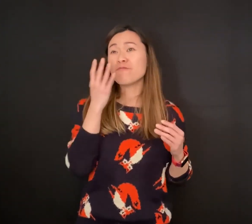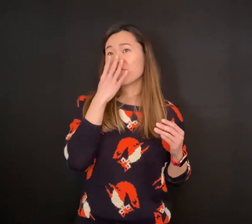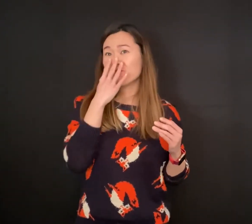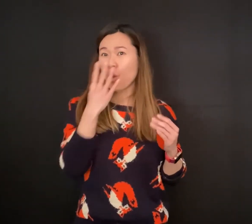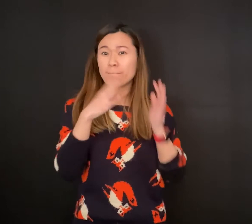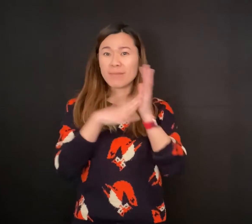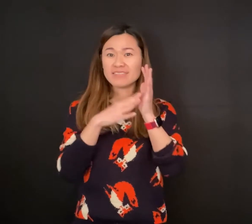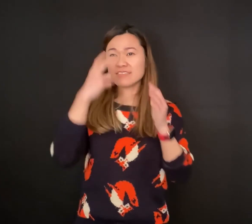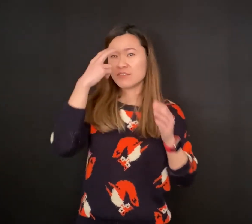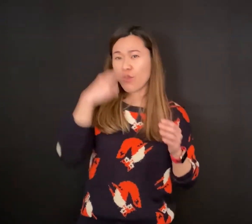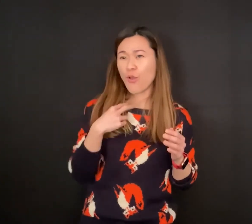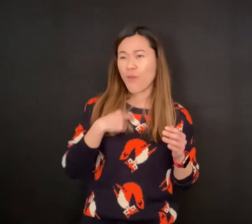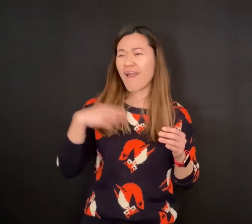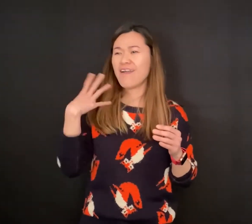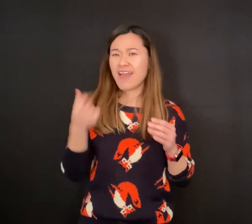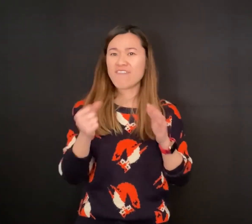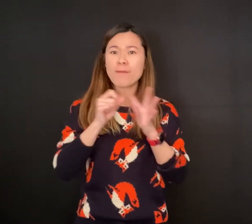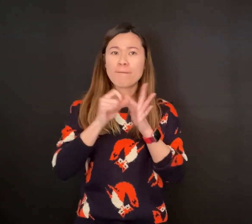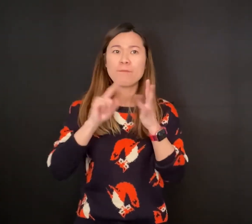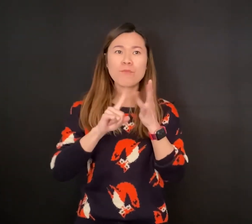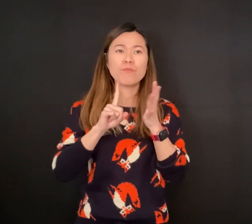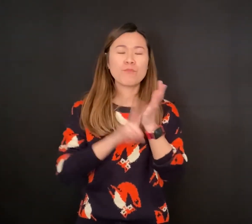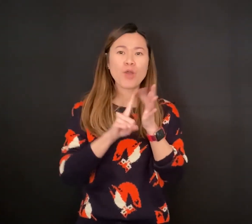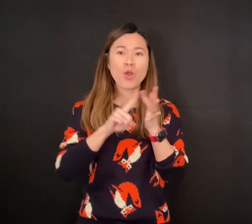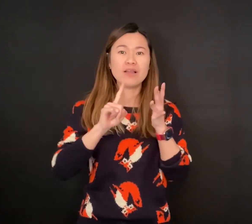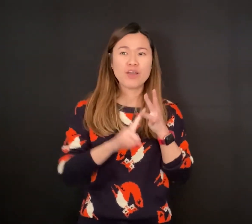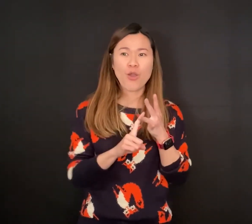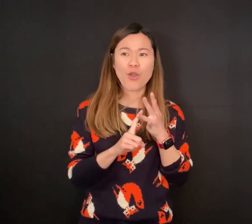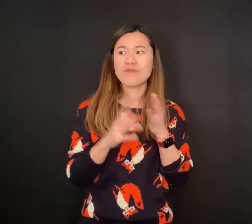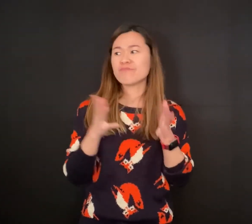when I was four months old I was diagnosed with polio.